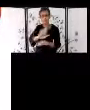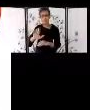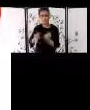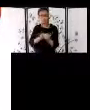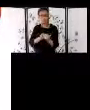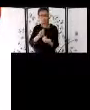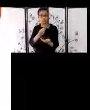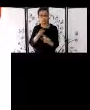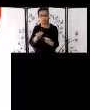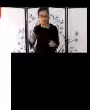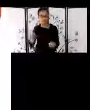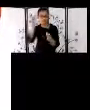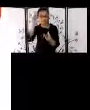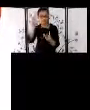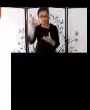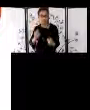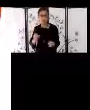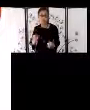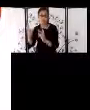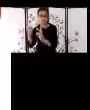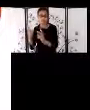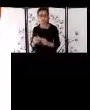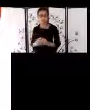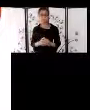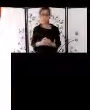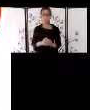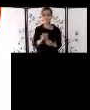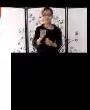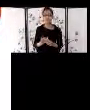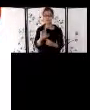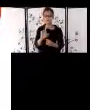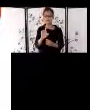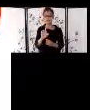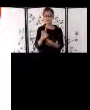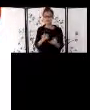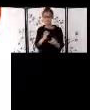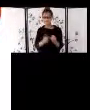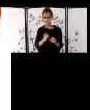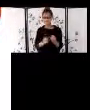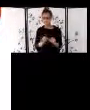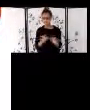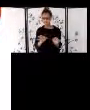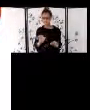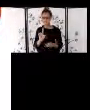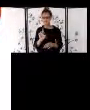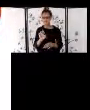demographic survey which as I said will be available directly in the application.